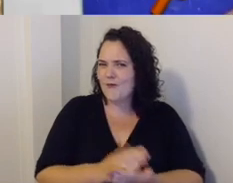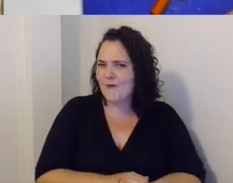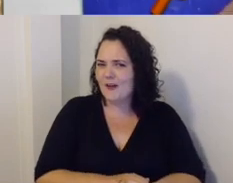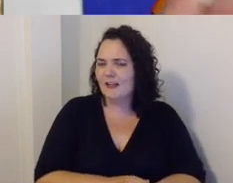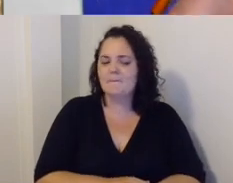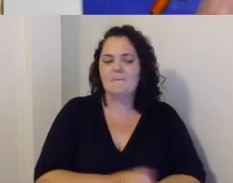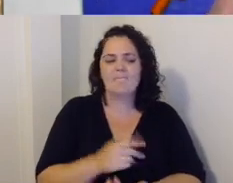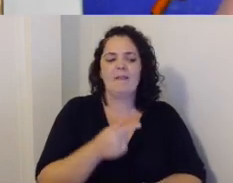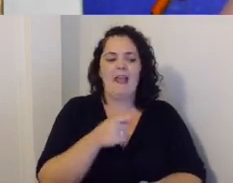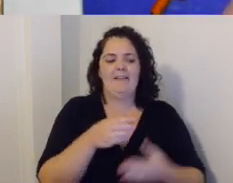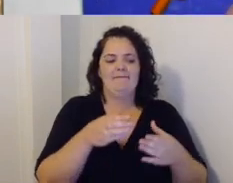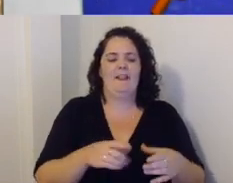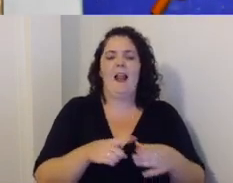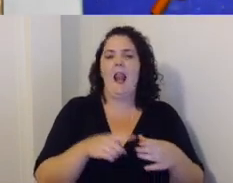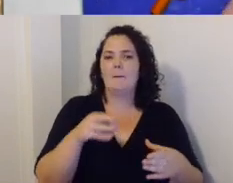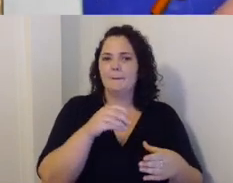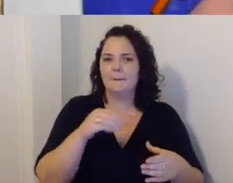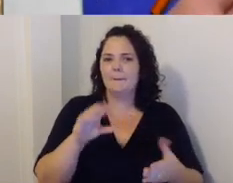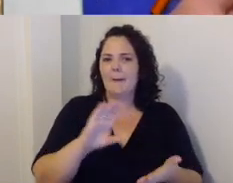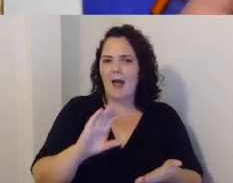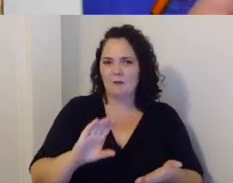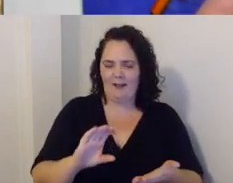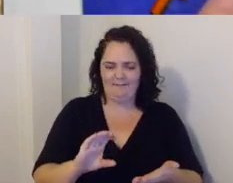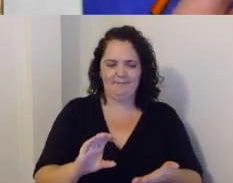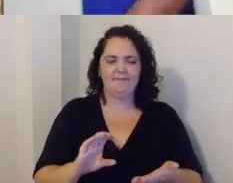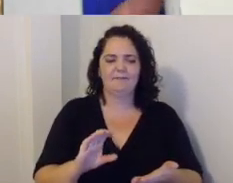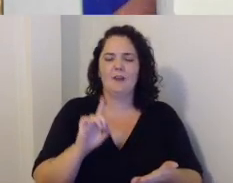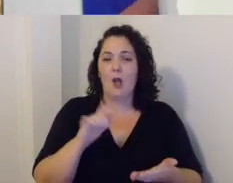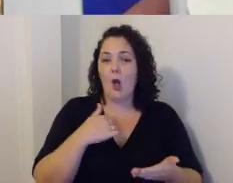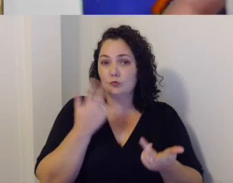but this is it in just its powdered form and I'm just going to show it to you when I do the demo